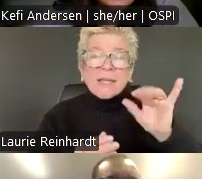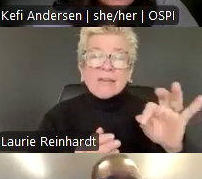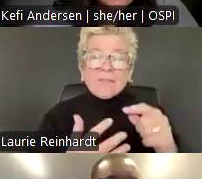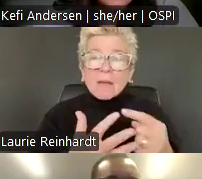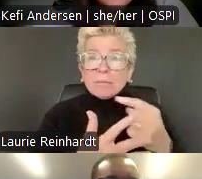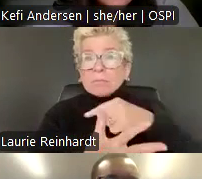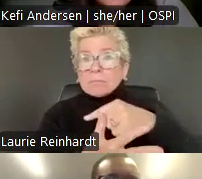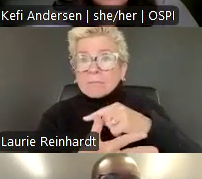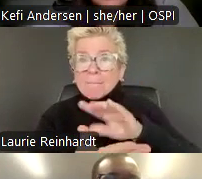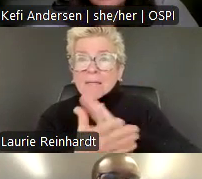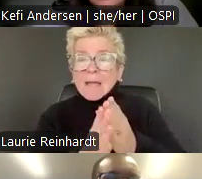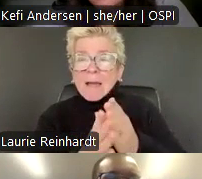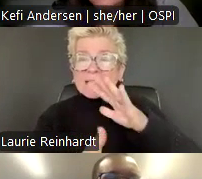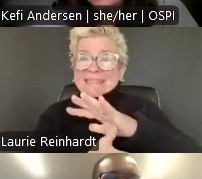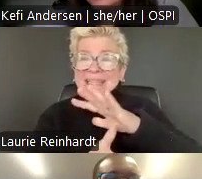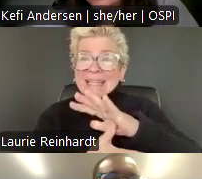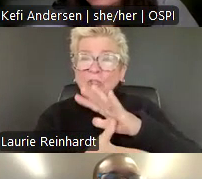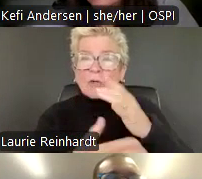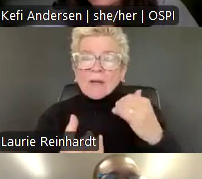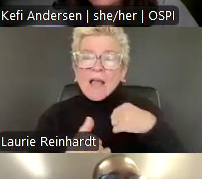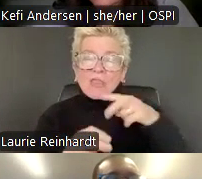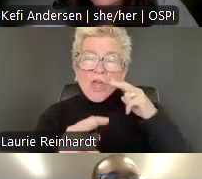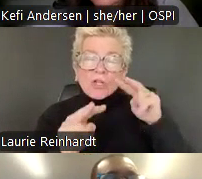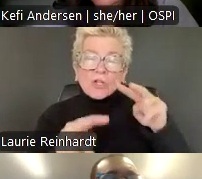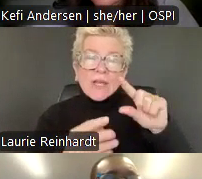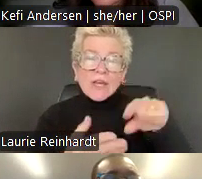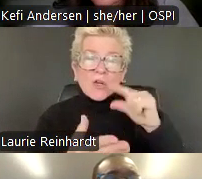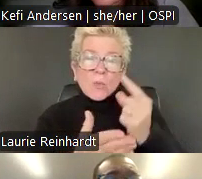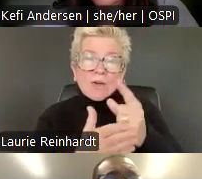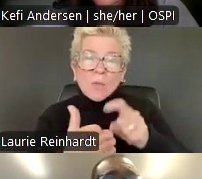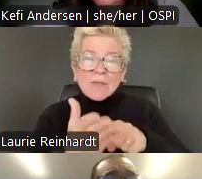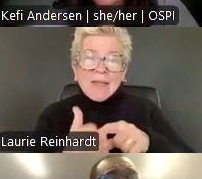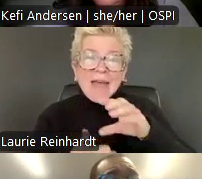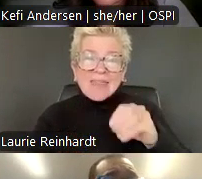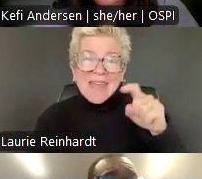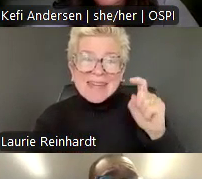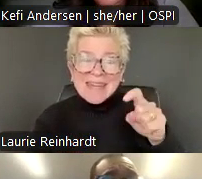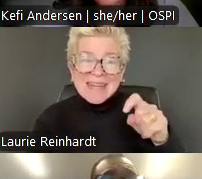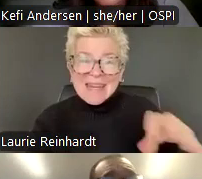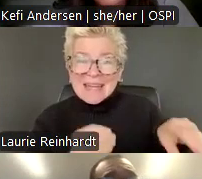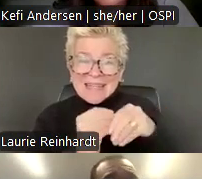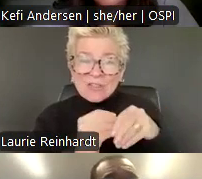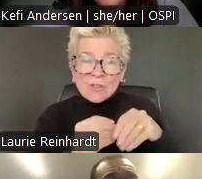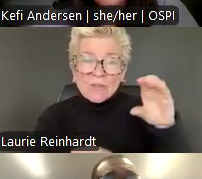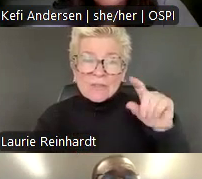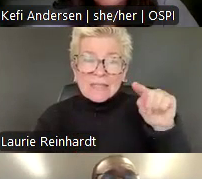looking at their graduation requirements and find that they need an additional CTE credit,